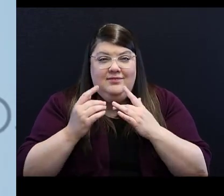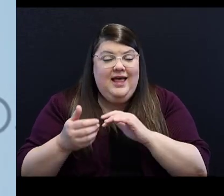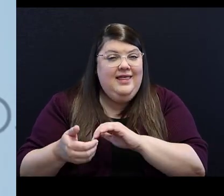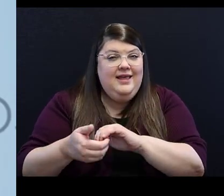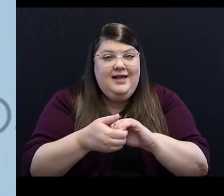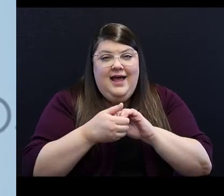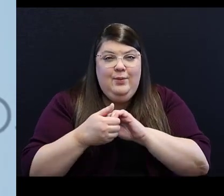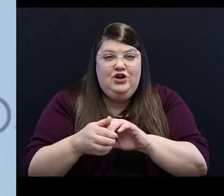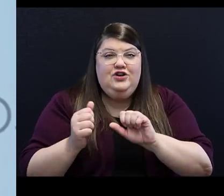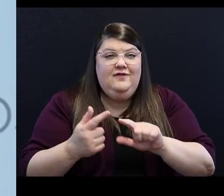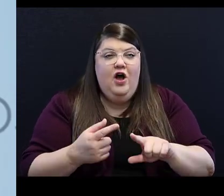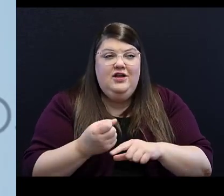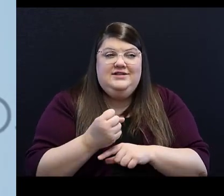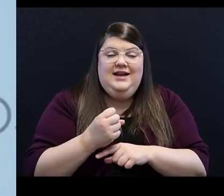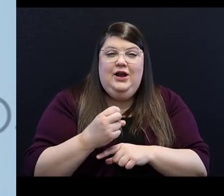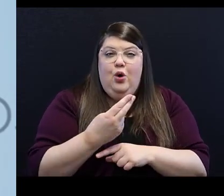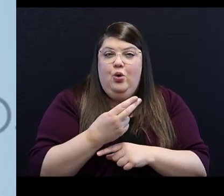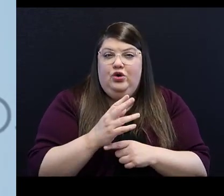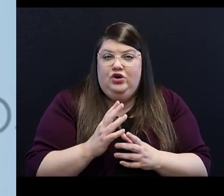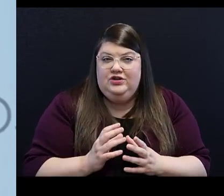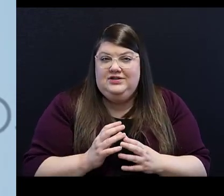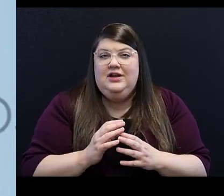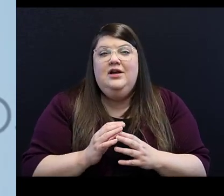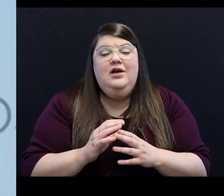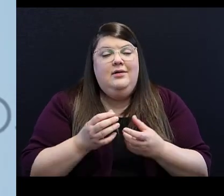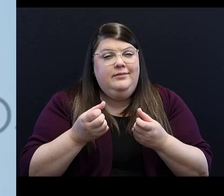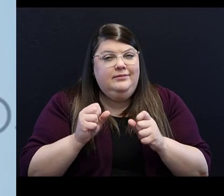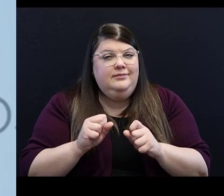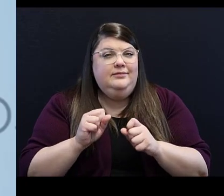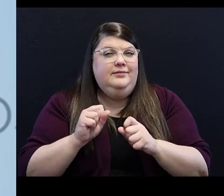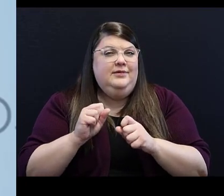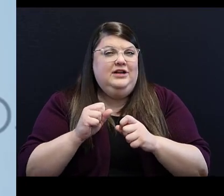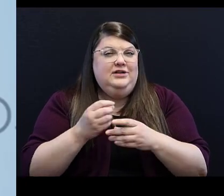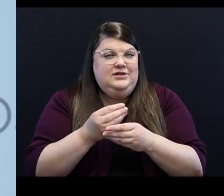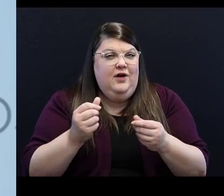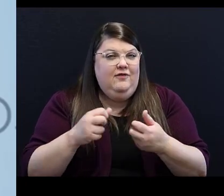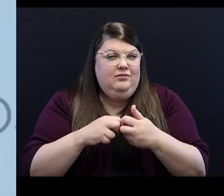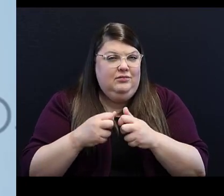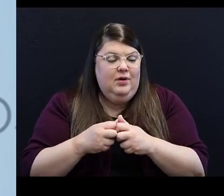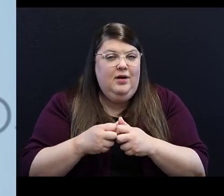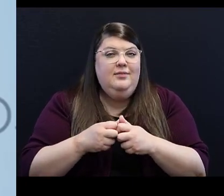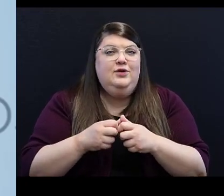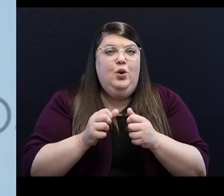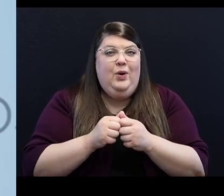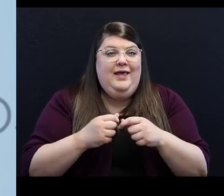will attempt to solve common challenges associated with cross-agency communication, alignment